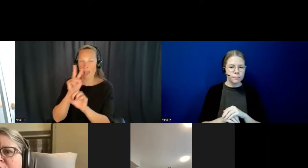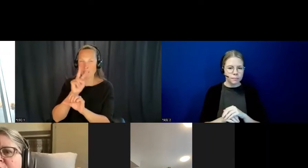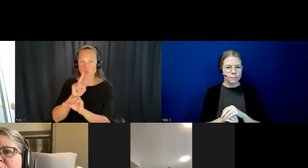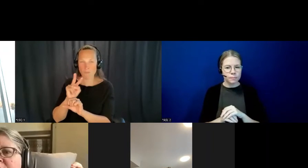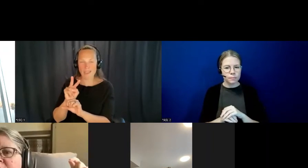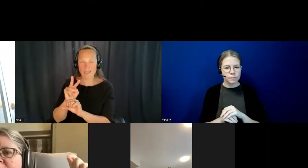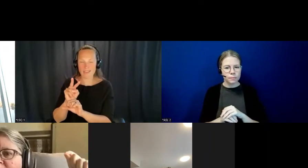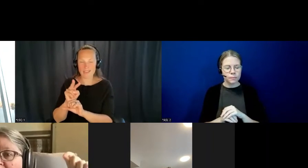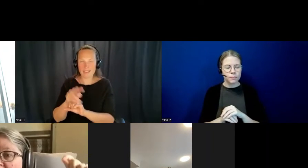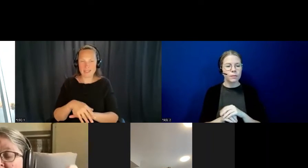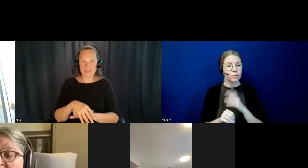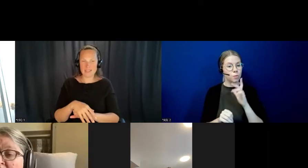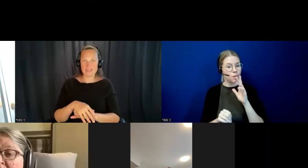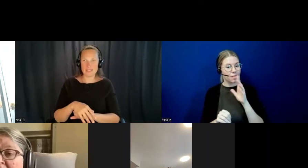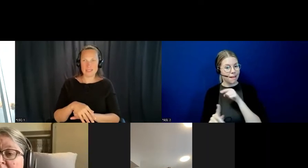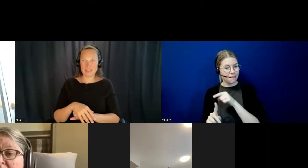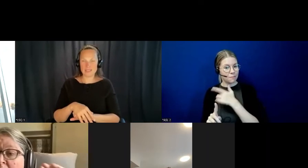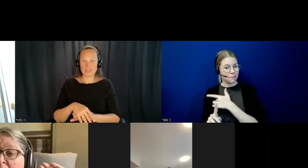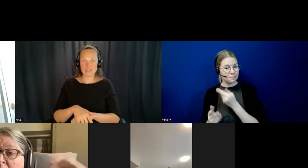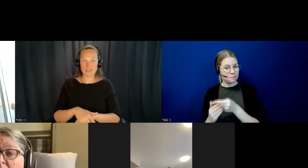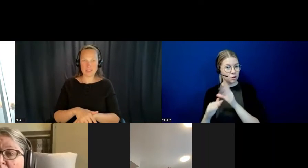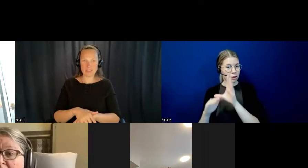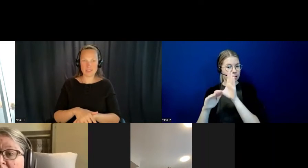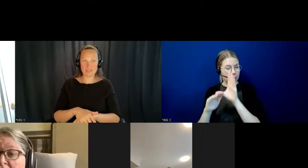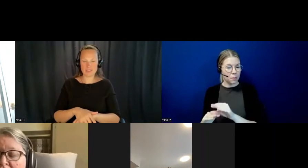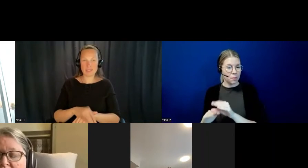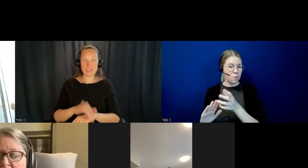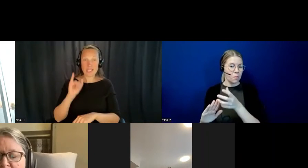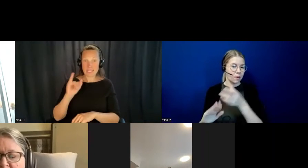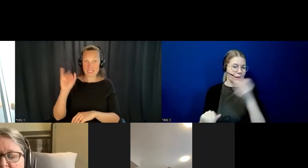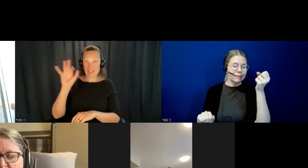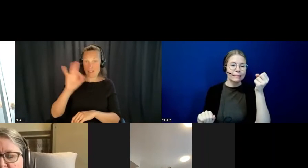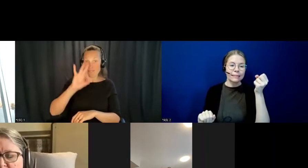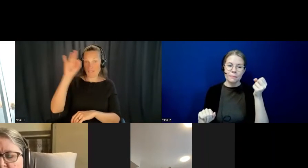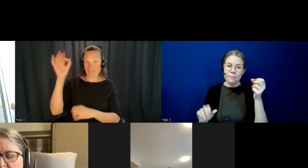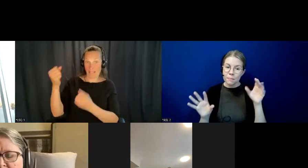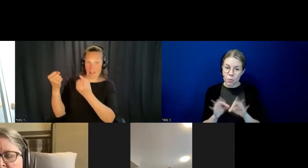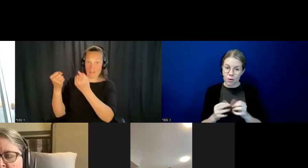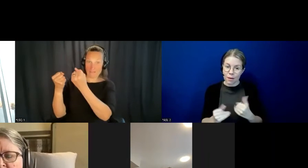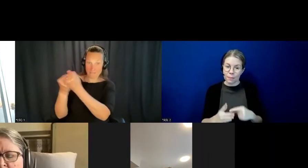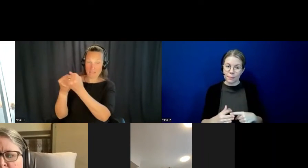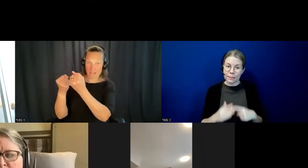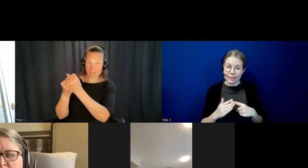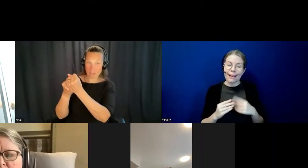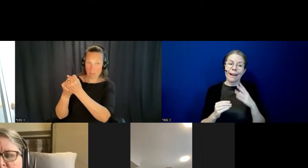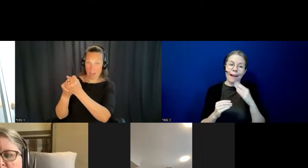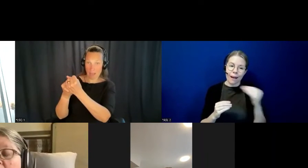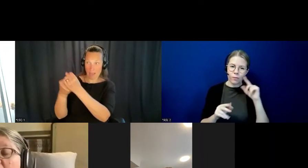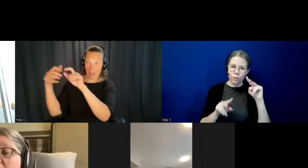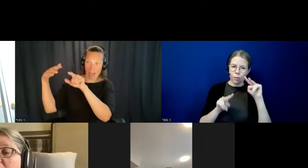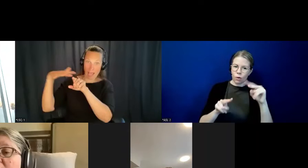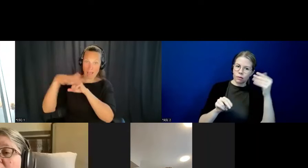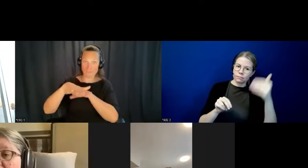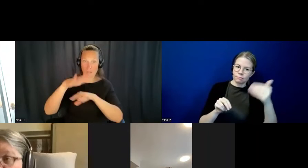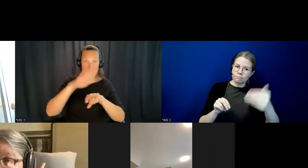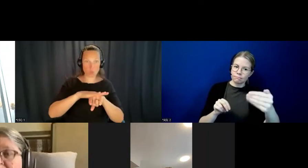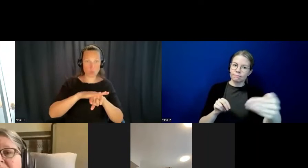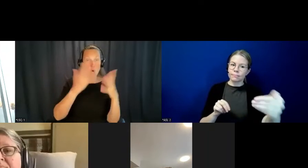IMPORTANT FOR NOW. IT'S AN ONGOING CONSIDERATION, AS WELL. >> Greg